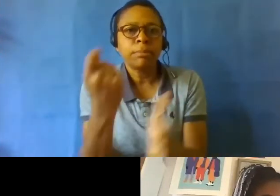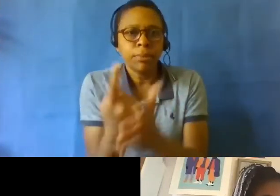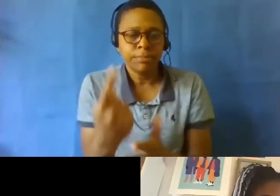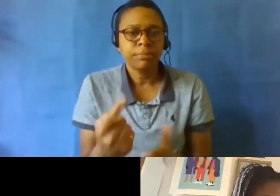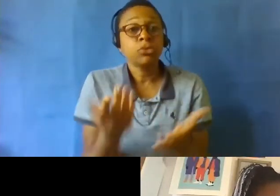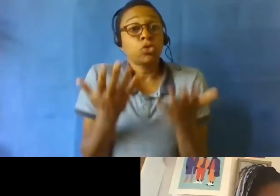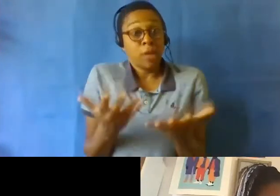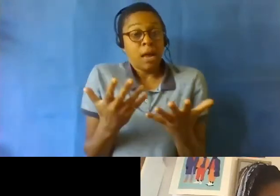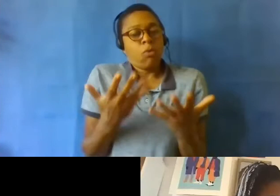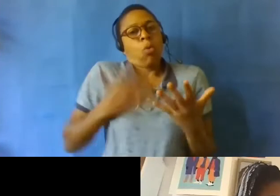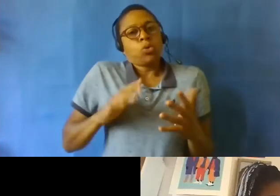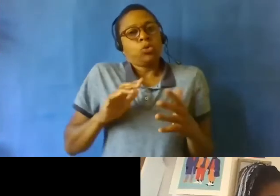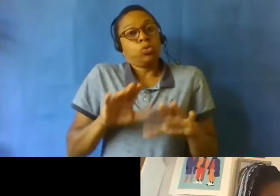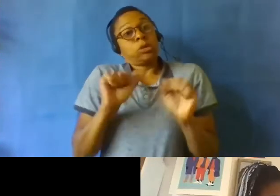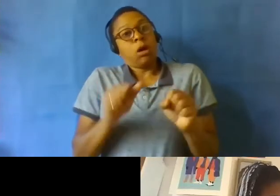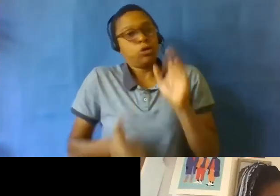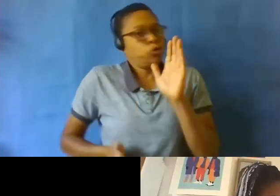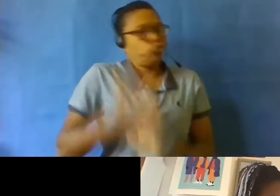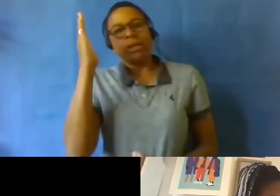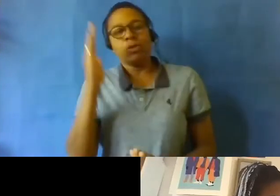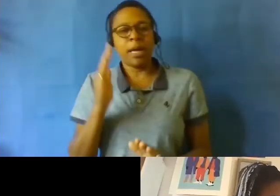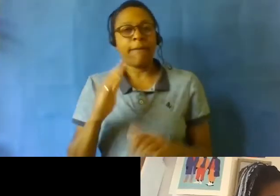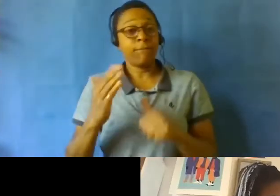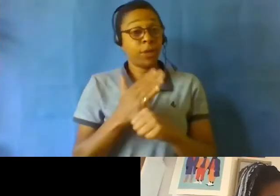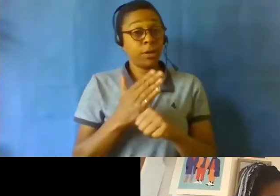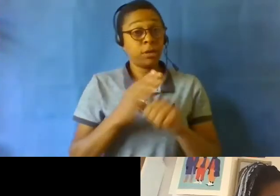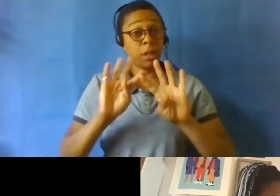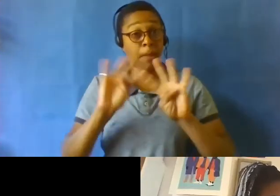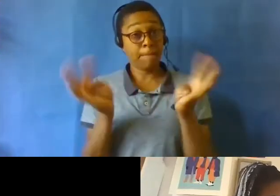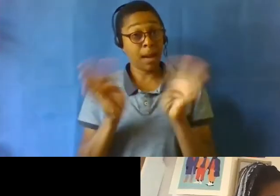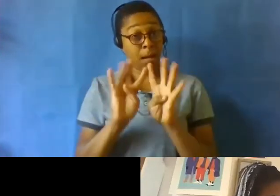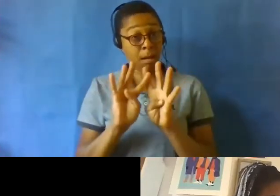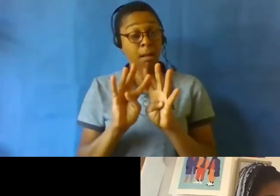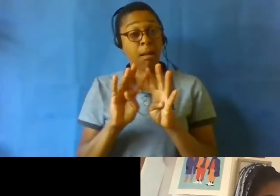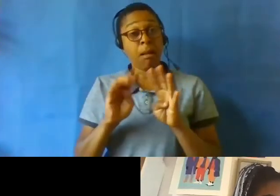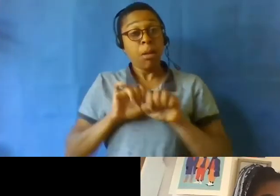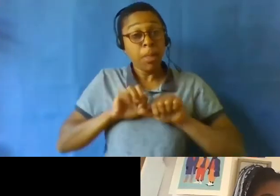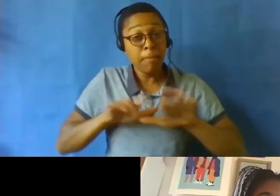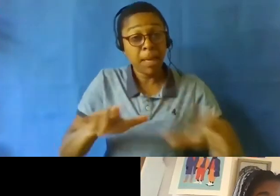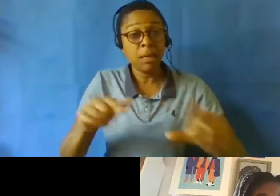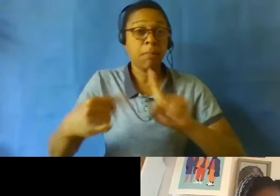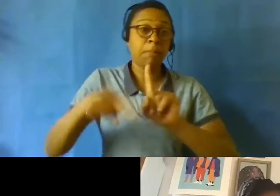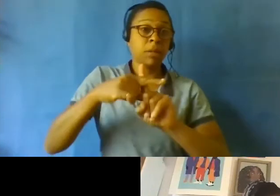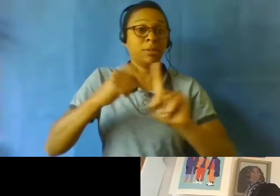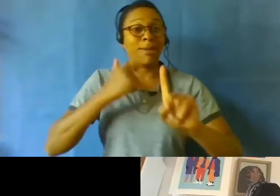media and identity moderated by Rihanna Walcott from King's College London